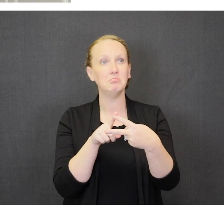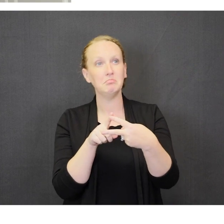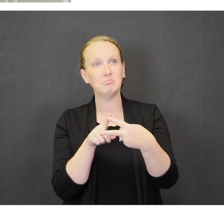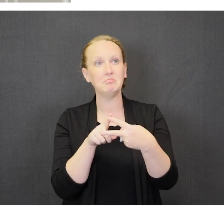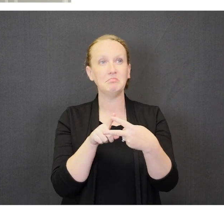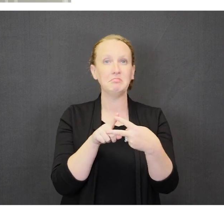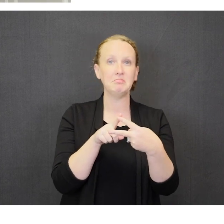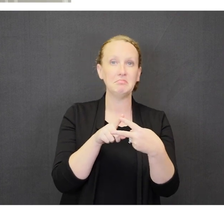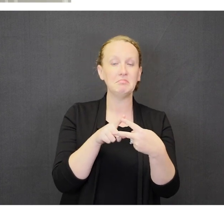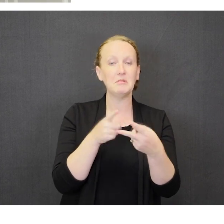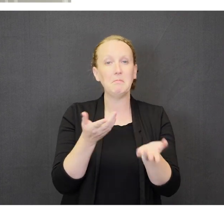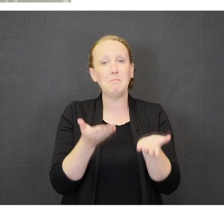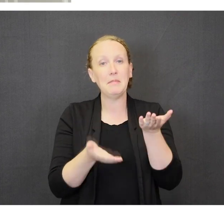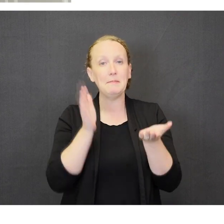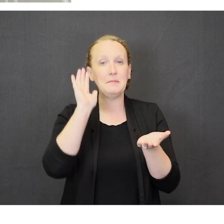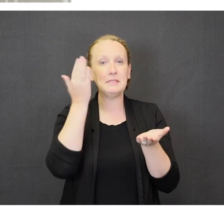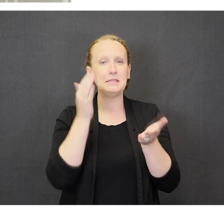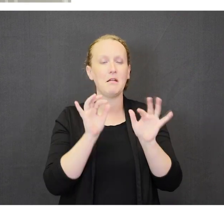intuitive maybe even a little counter